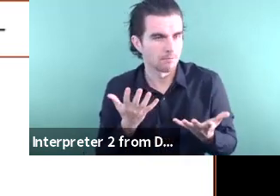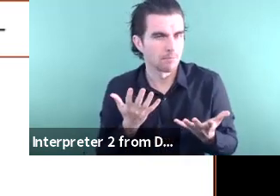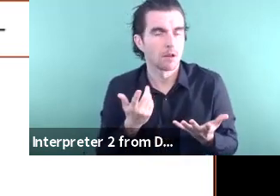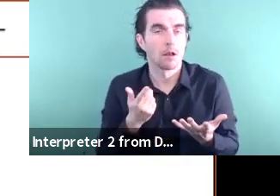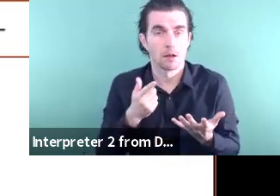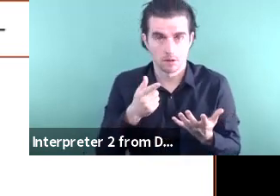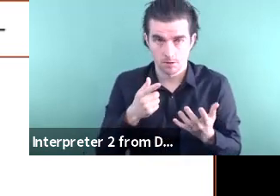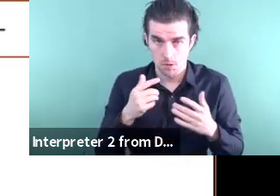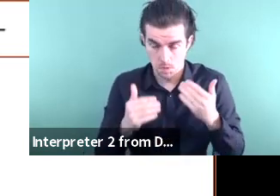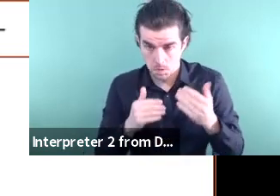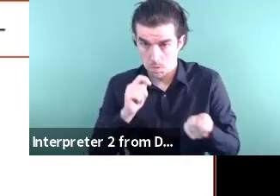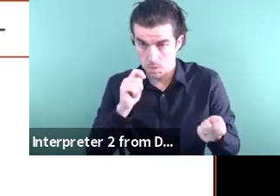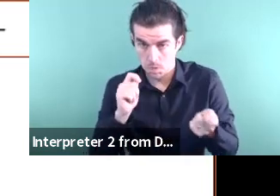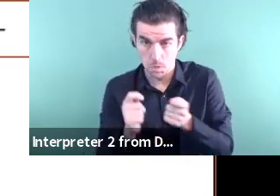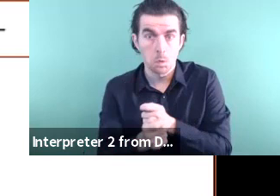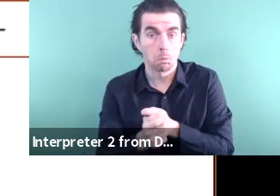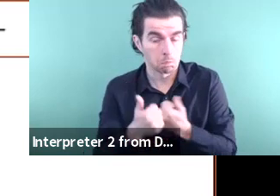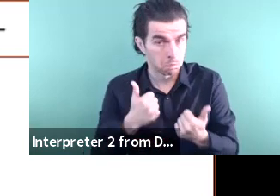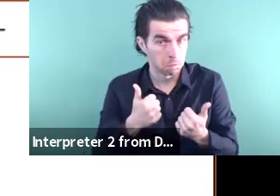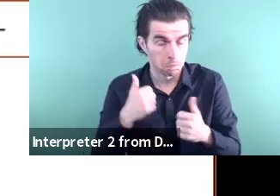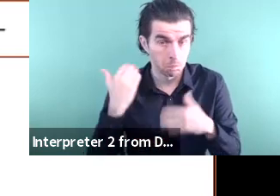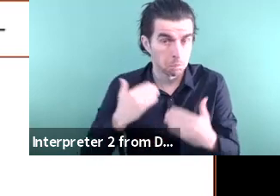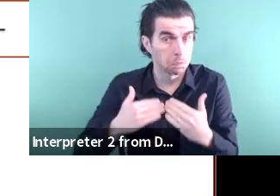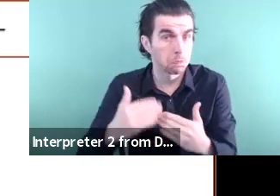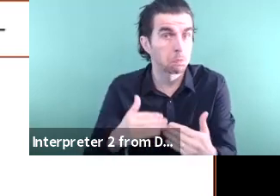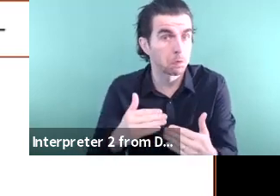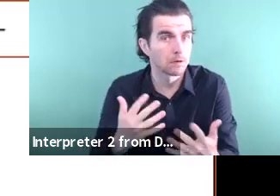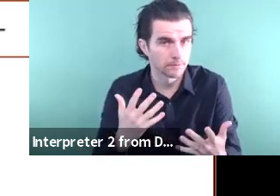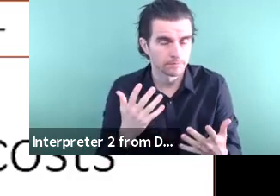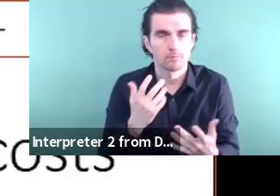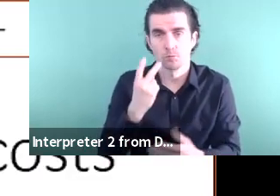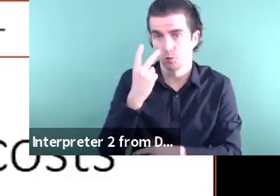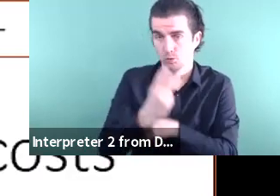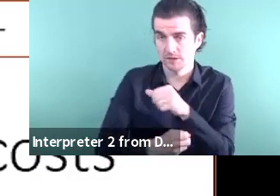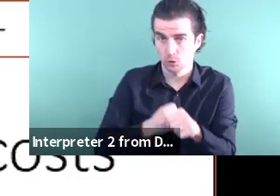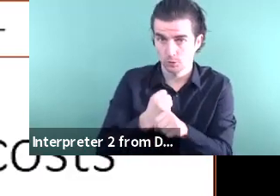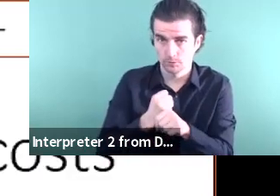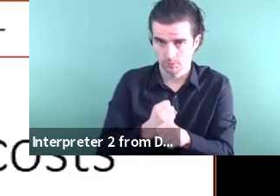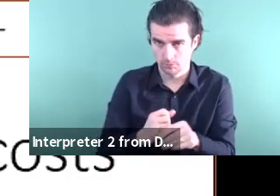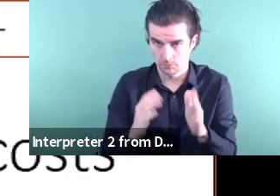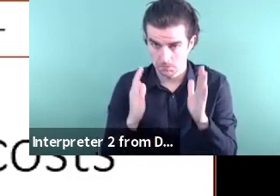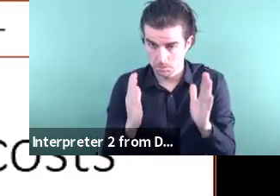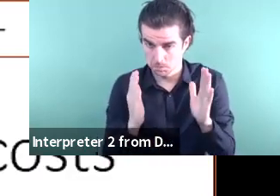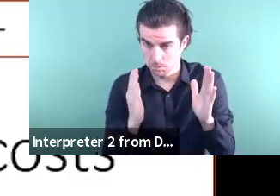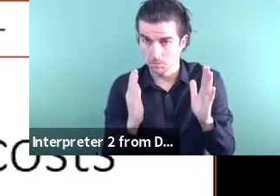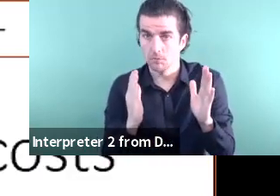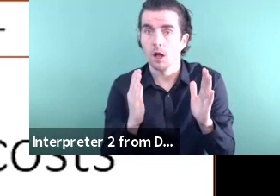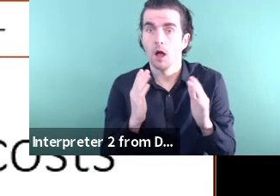the highest investment in the social protection benefit. But the disability allowance is not the